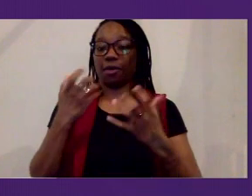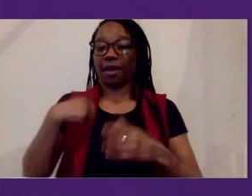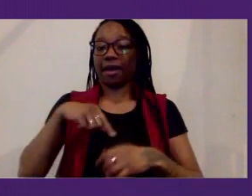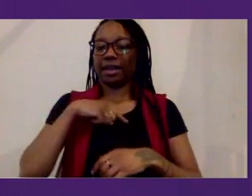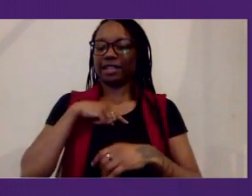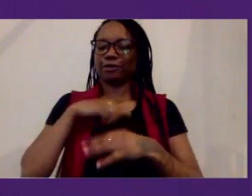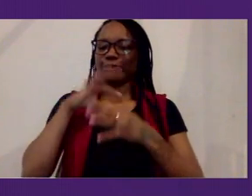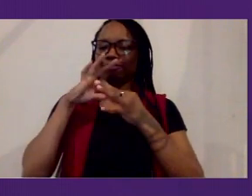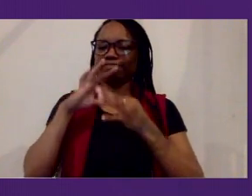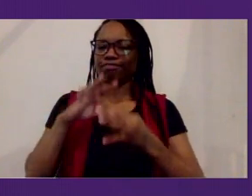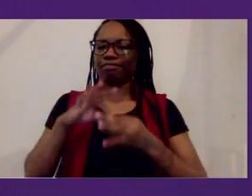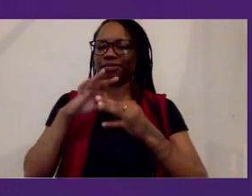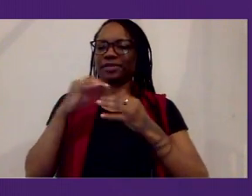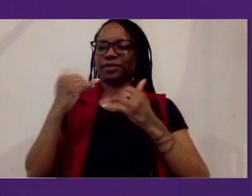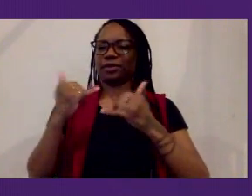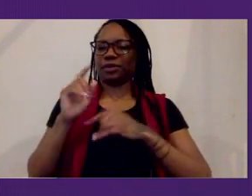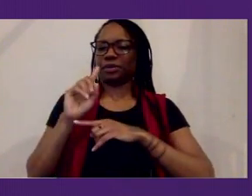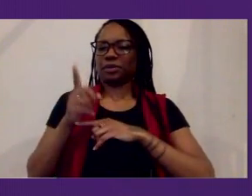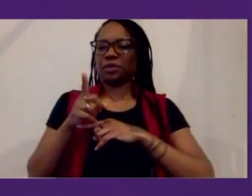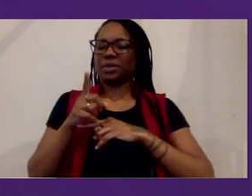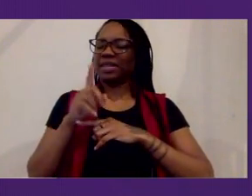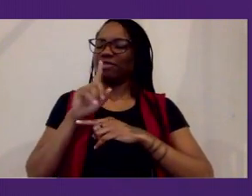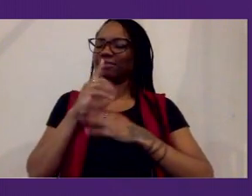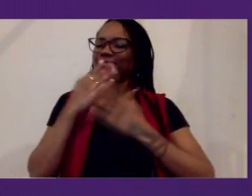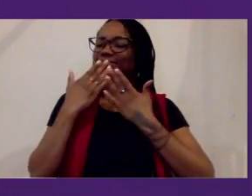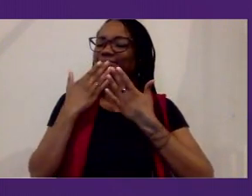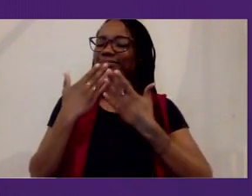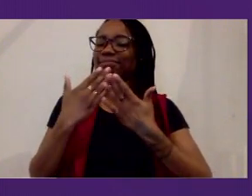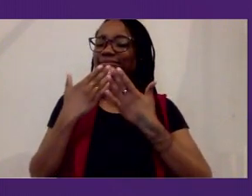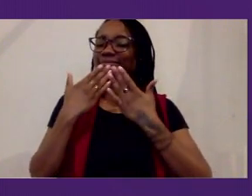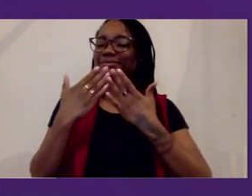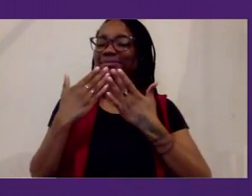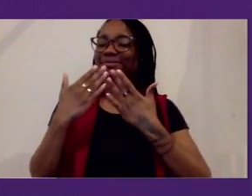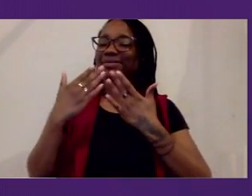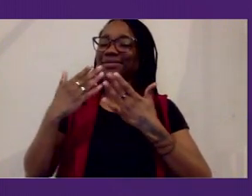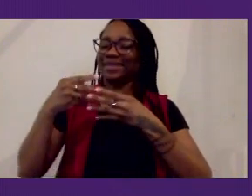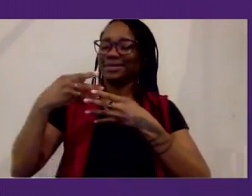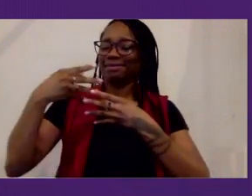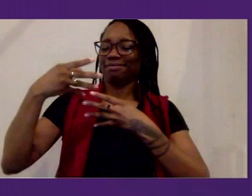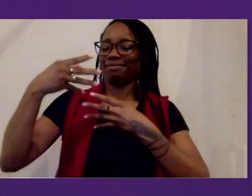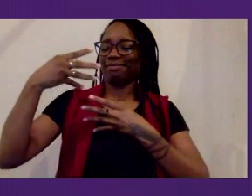a thanks, give some thanks to these professional learning communities that really help us grow.